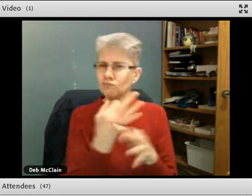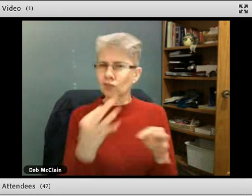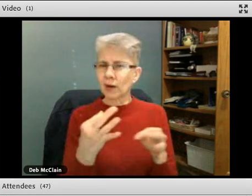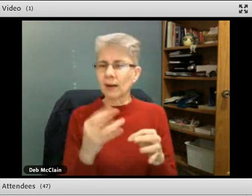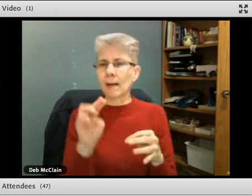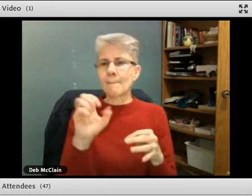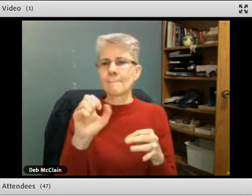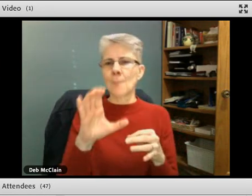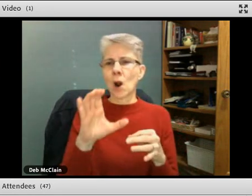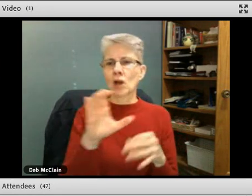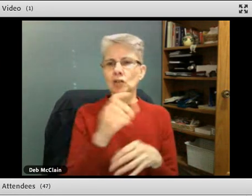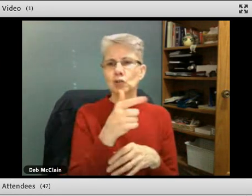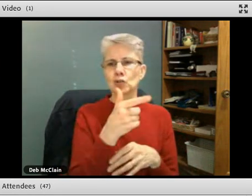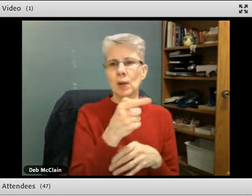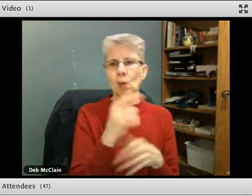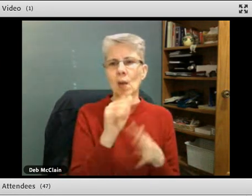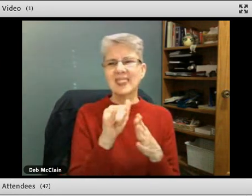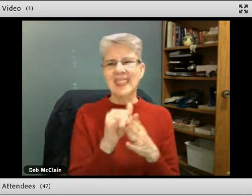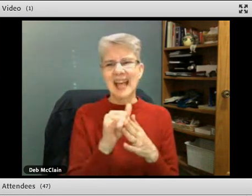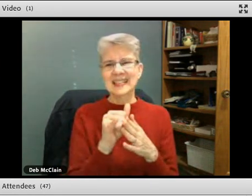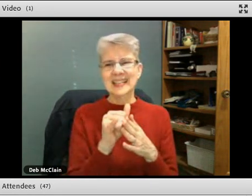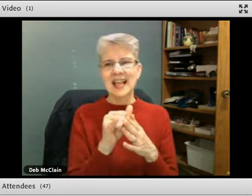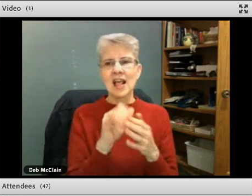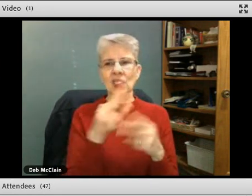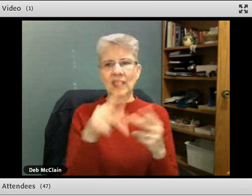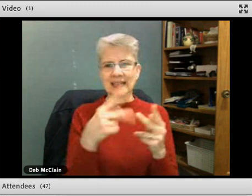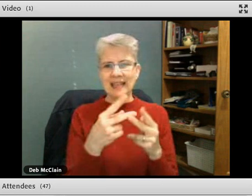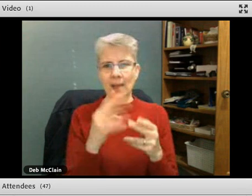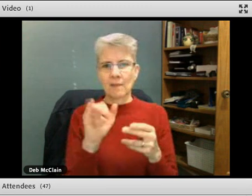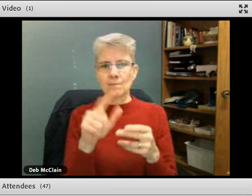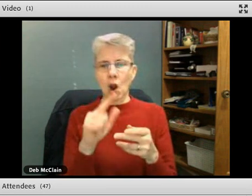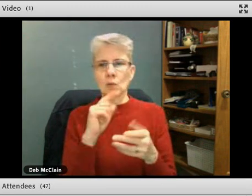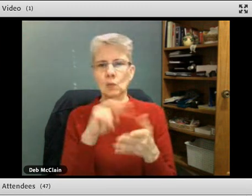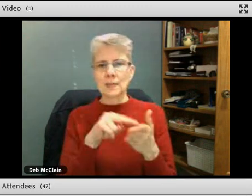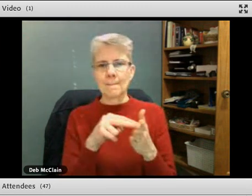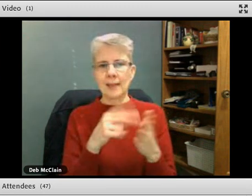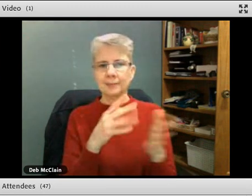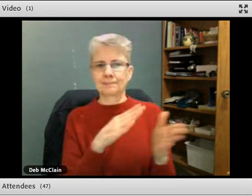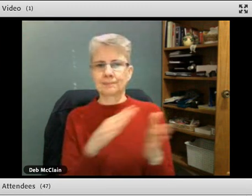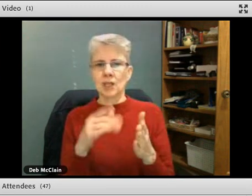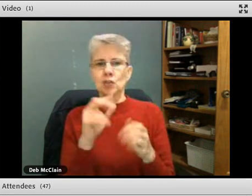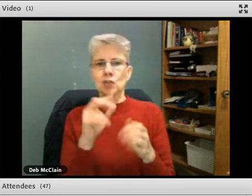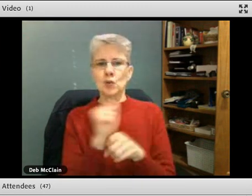that was meant to work in the 21st century. As you can see here, released in 1999